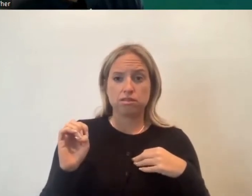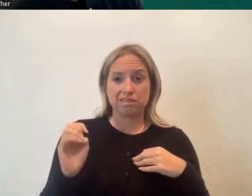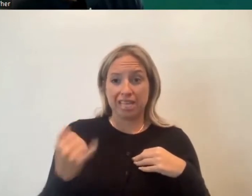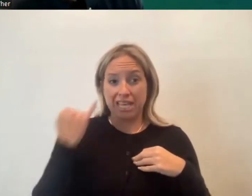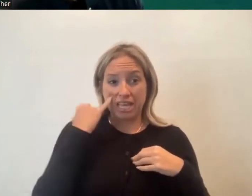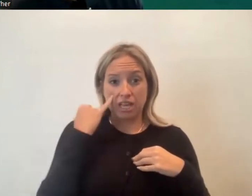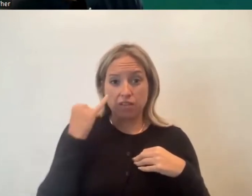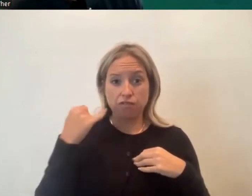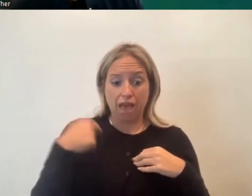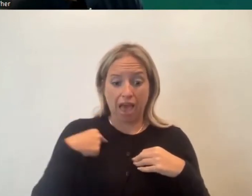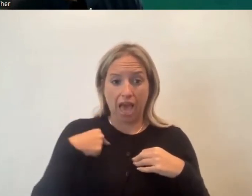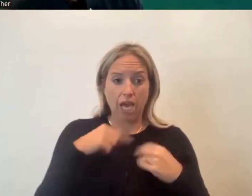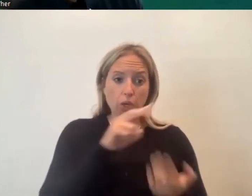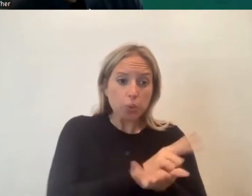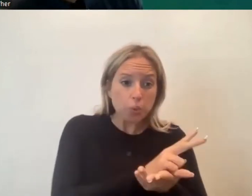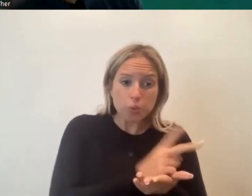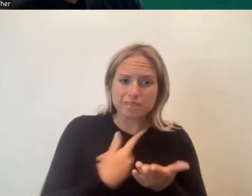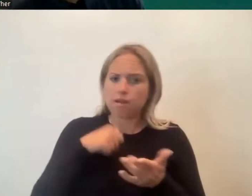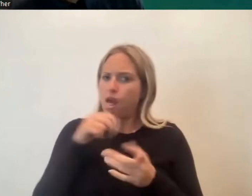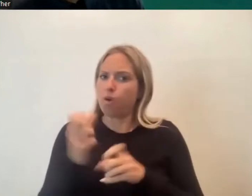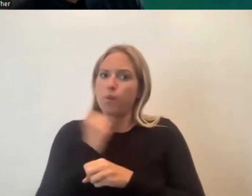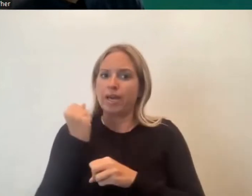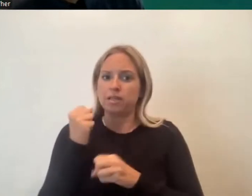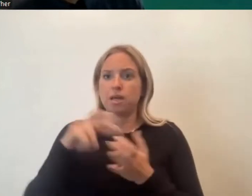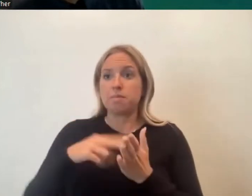the case, then you don't owe me anything.